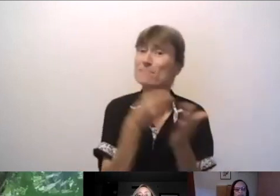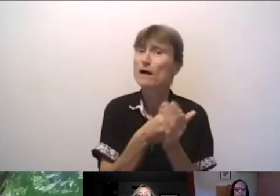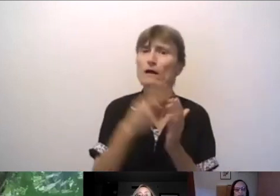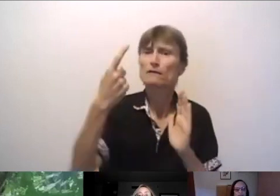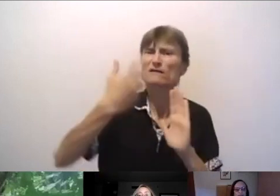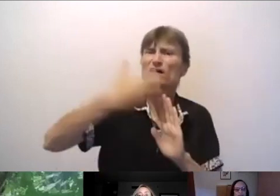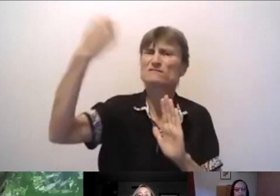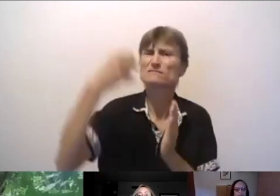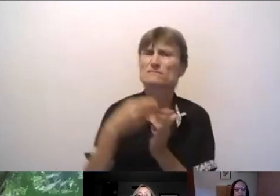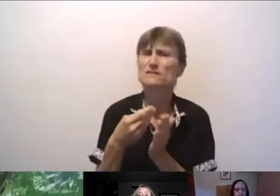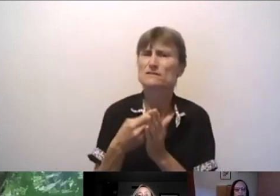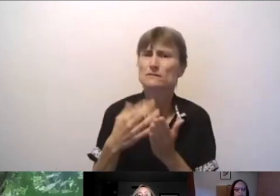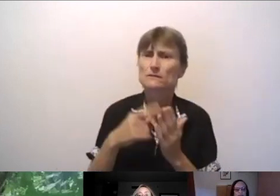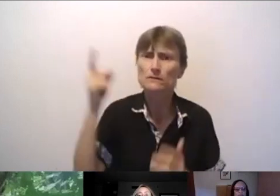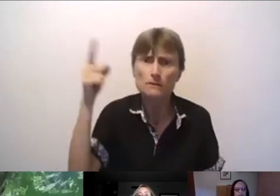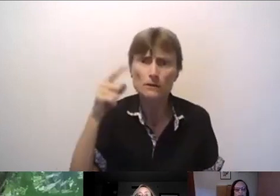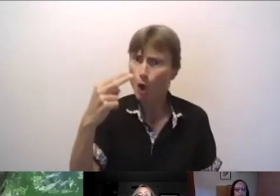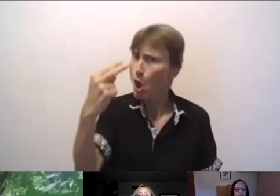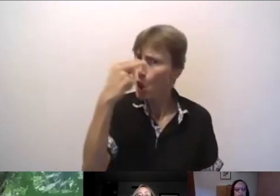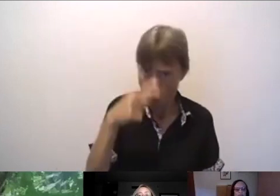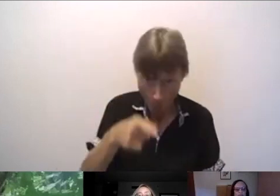you got a part-time job oh cool well now we're going to cut your